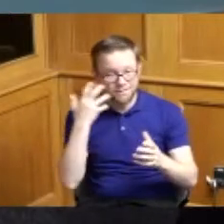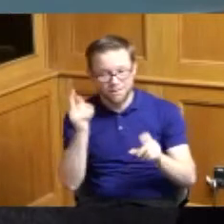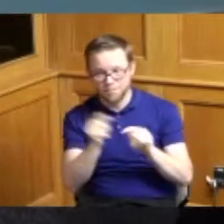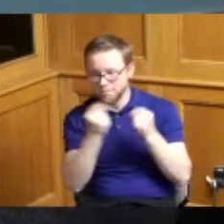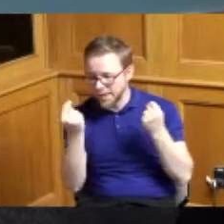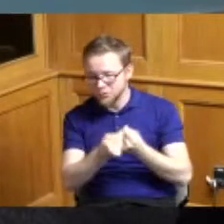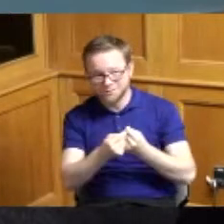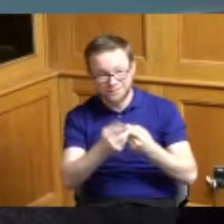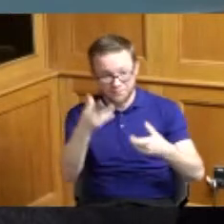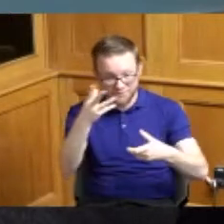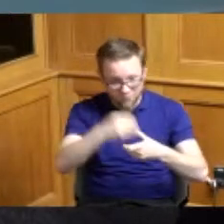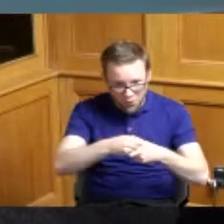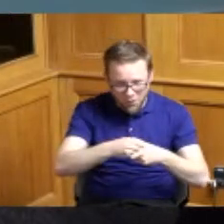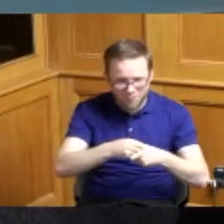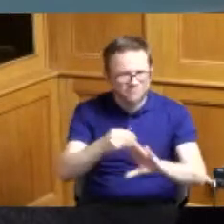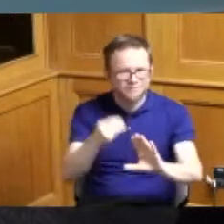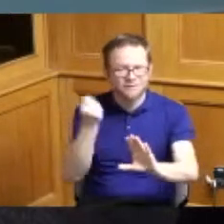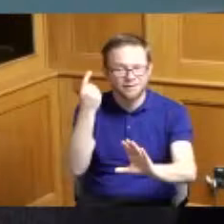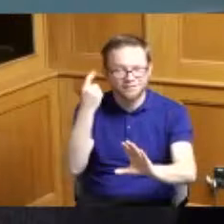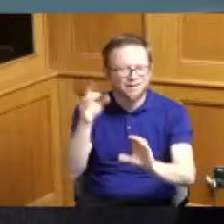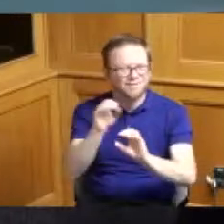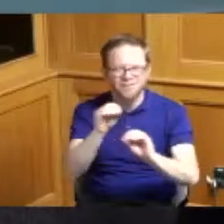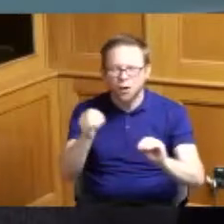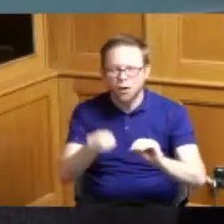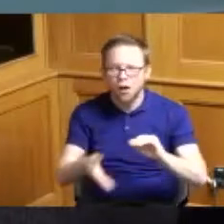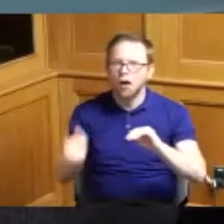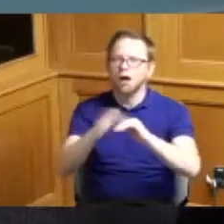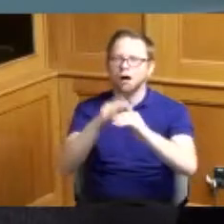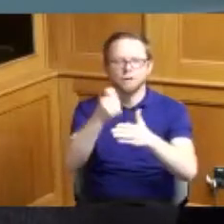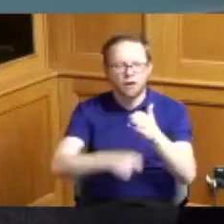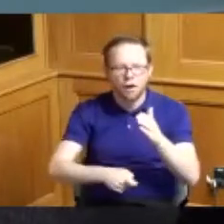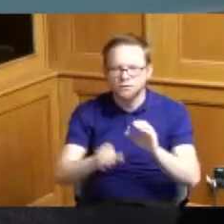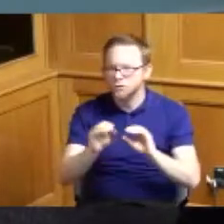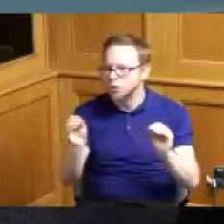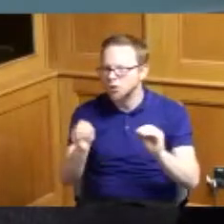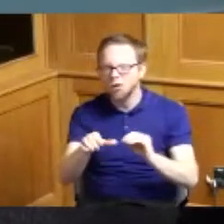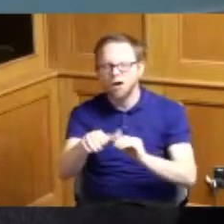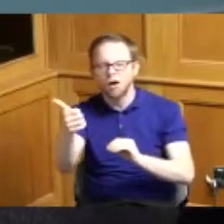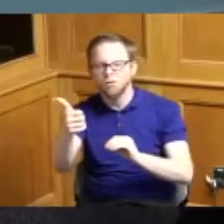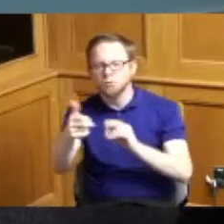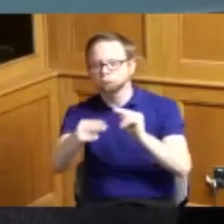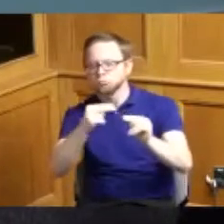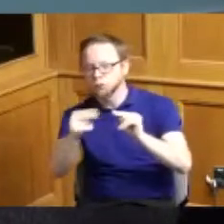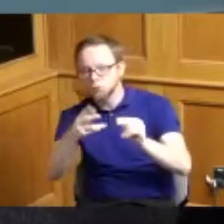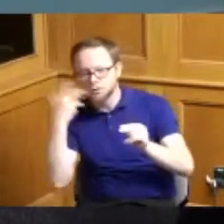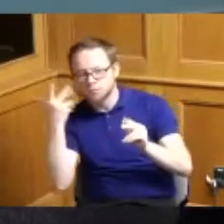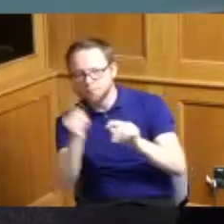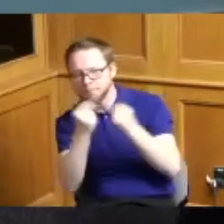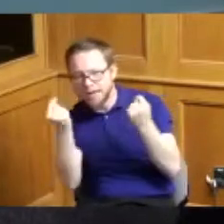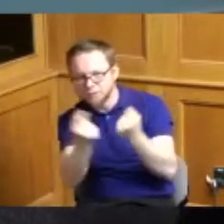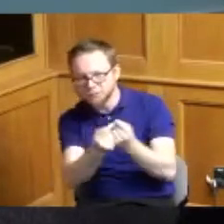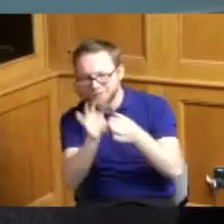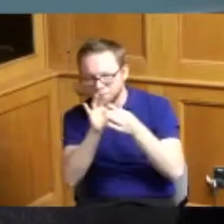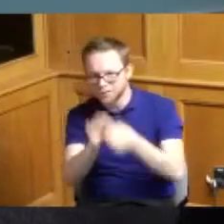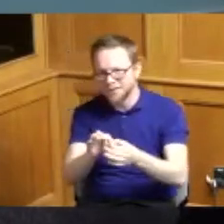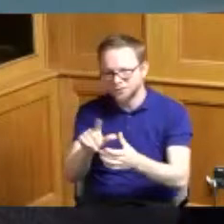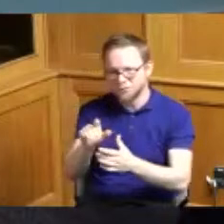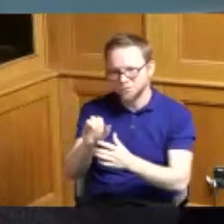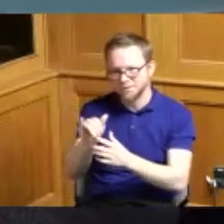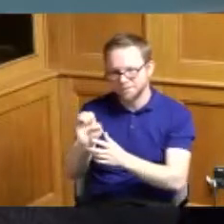without uh triggering any type of negotiations that we may have for the 2026 uh lease that's